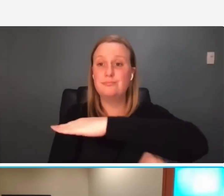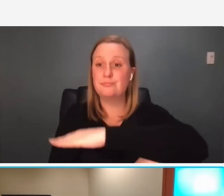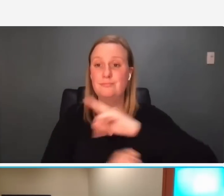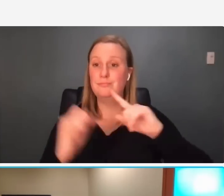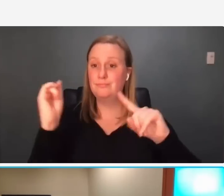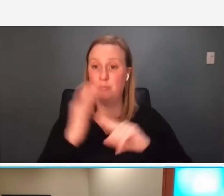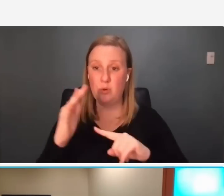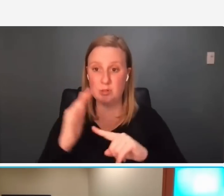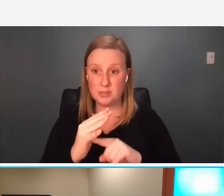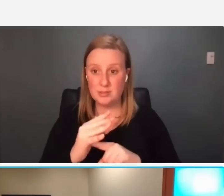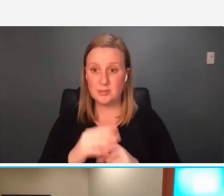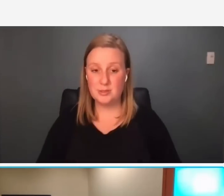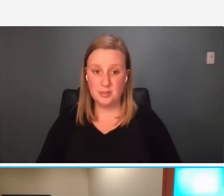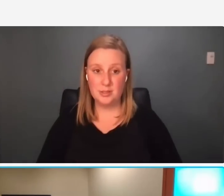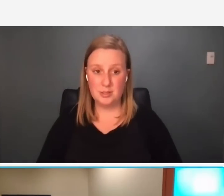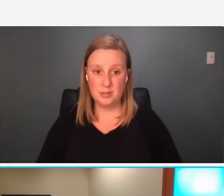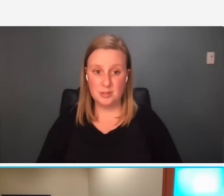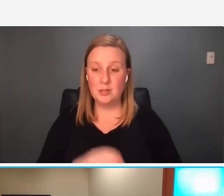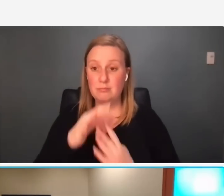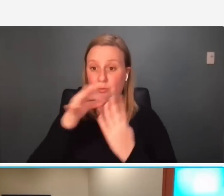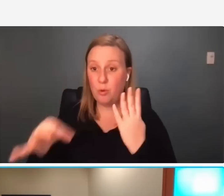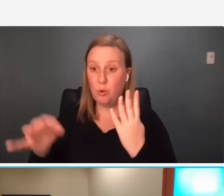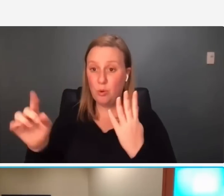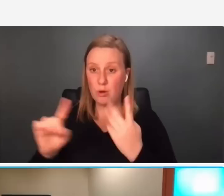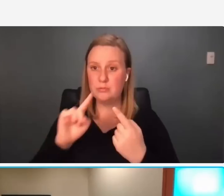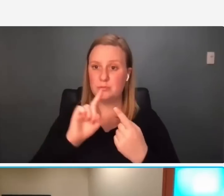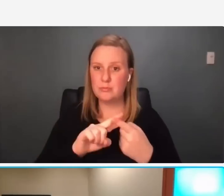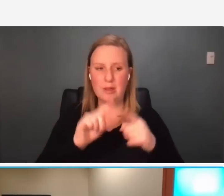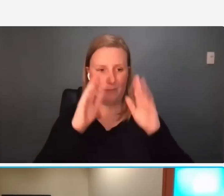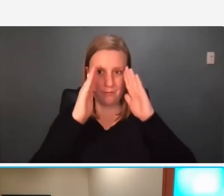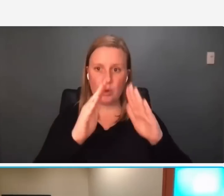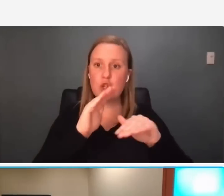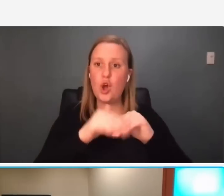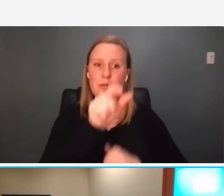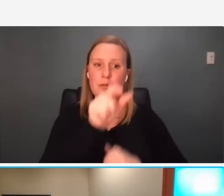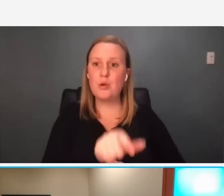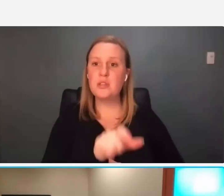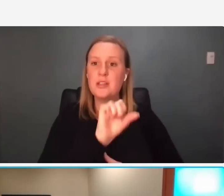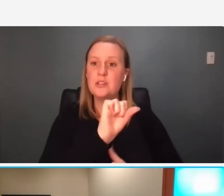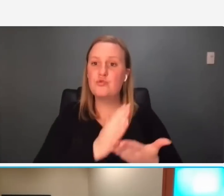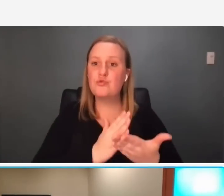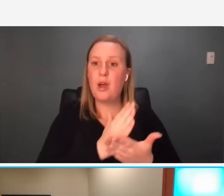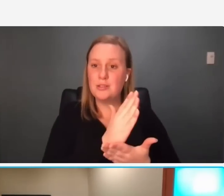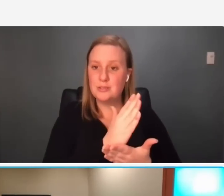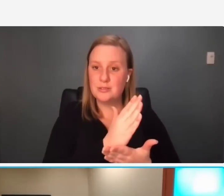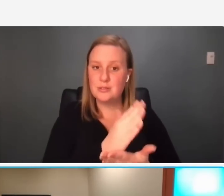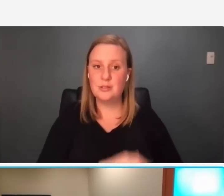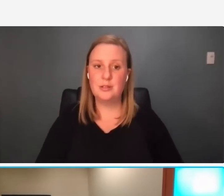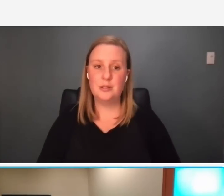So in the new model these are a rights-based approach which Mel talked about in her presentation about the new Aged Care Act.